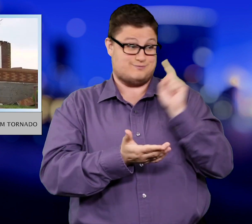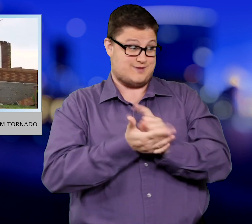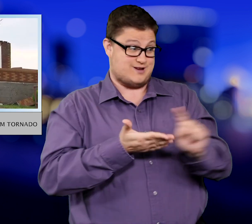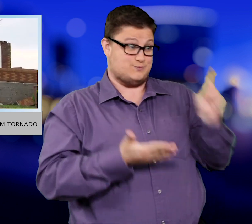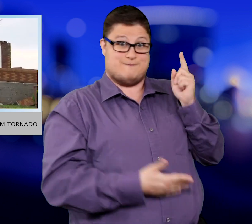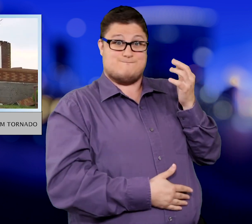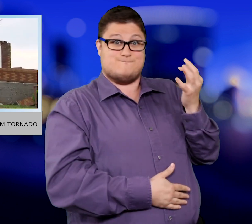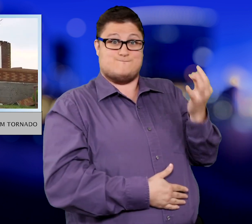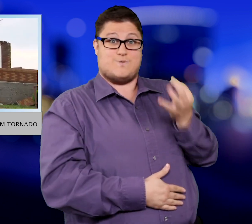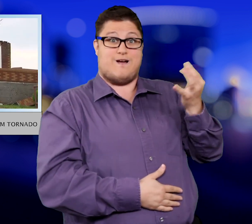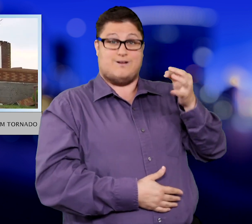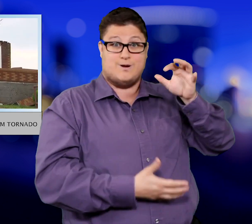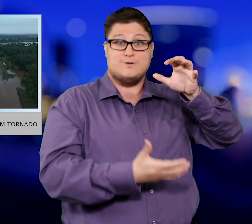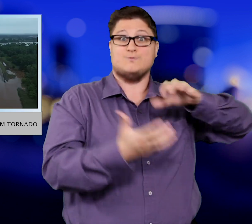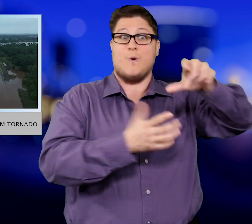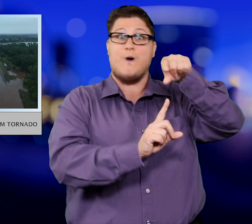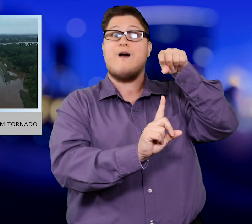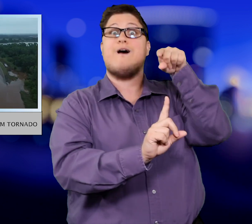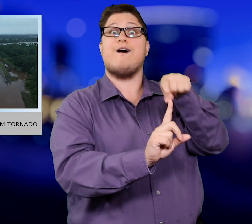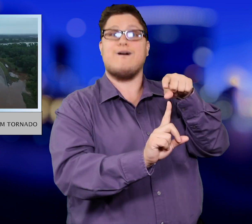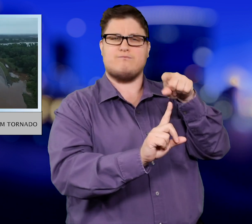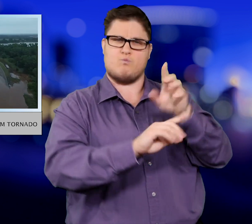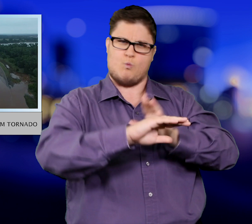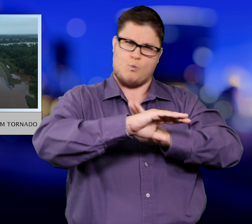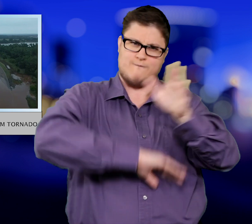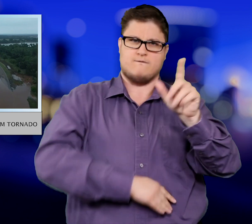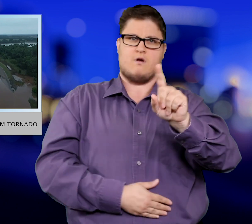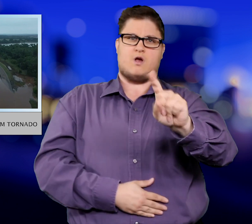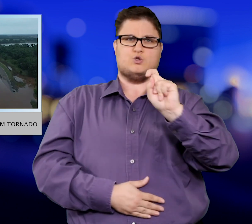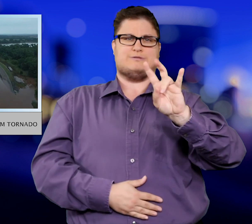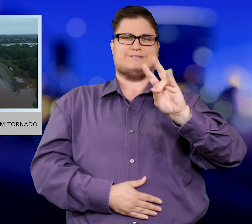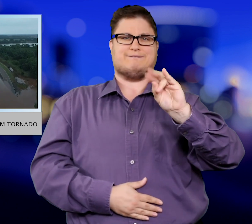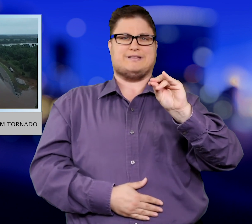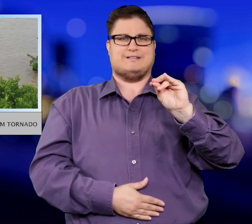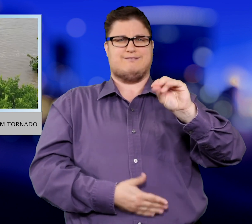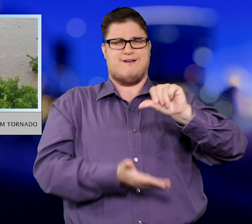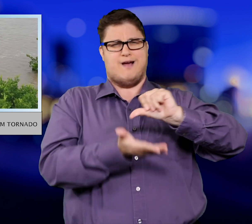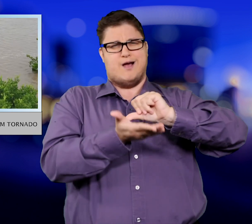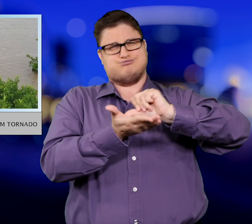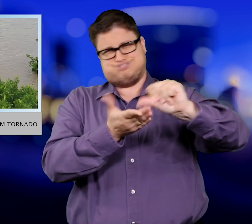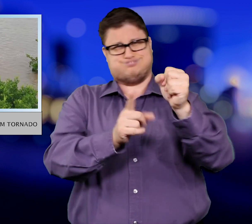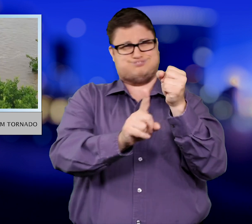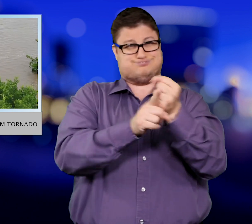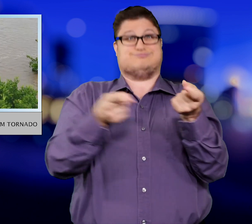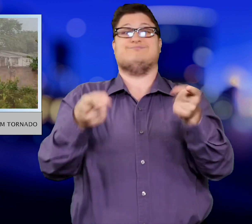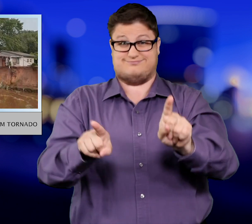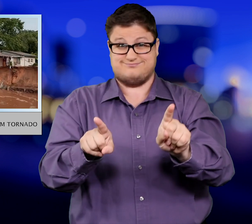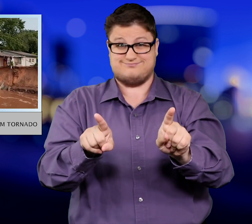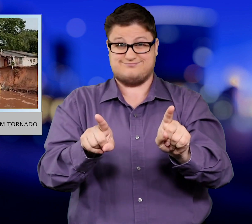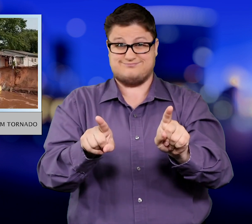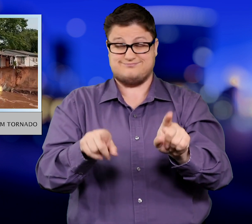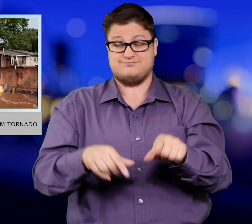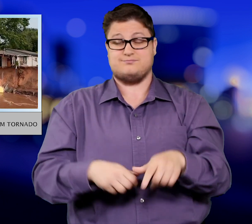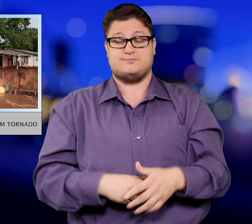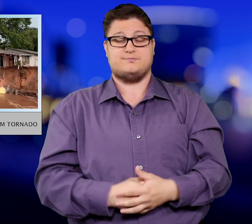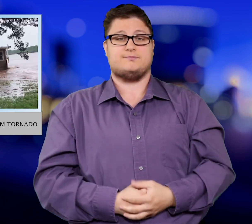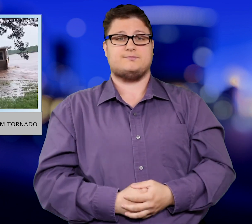The storm has produced more than 170 tornadoes since Friday.